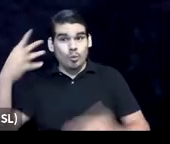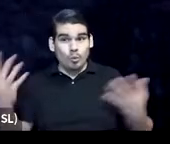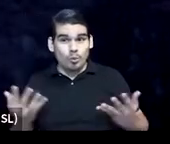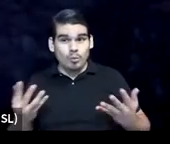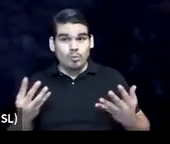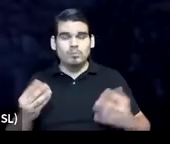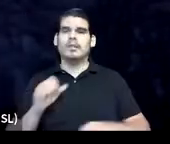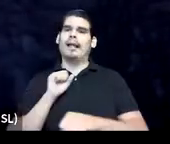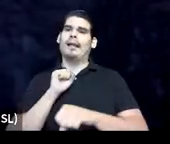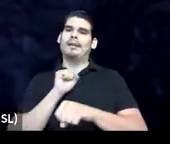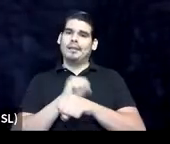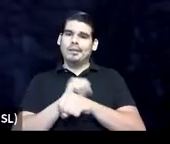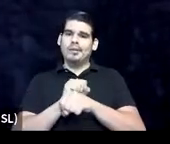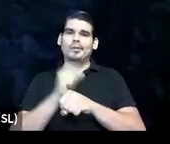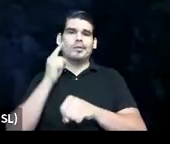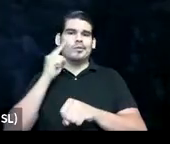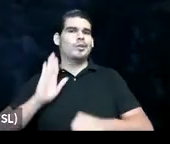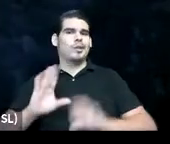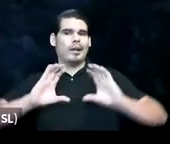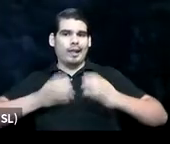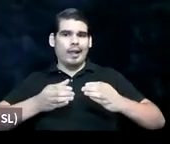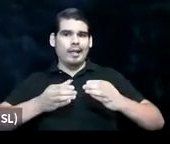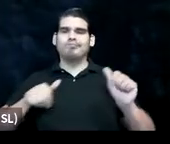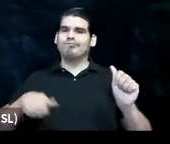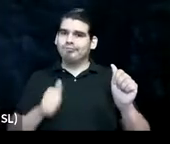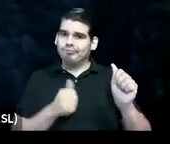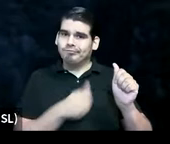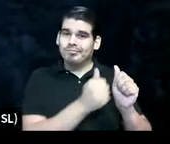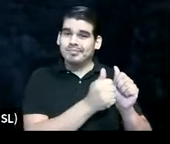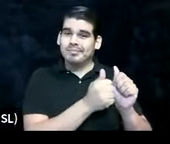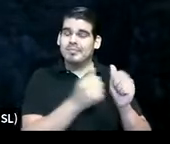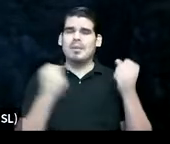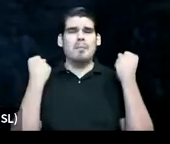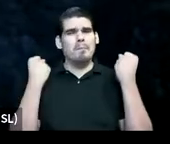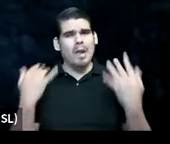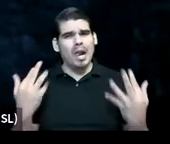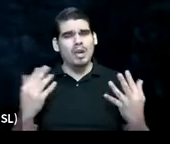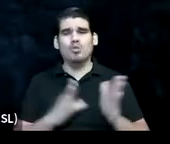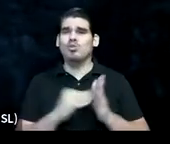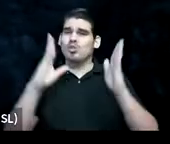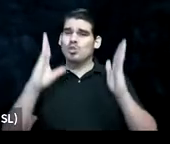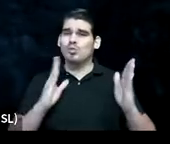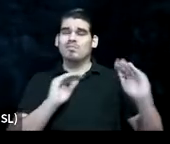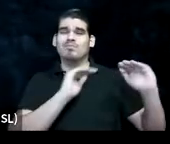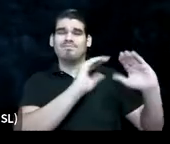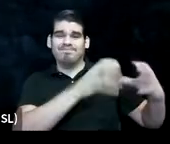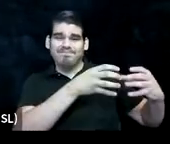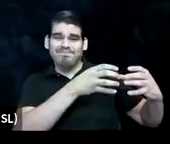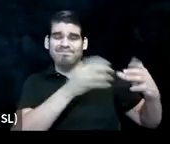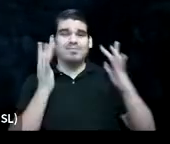not have their level of access to both which is the laptop and the Wifi. We. I mean, we still need to like, you know, Polish, our resolution, like with a stronger words.